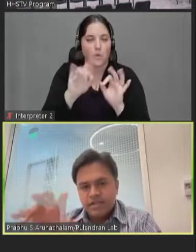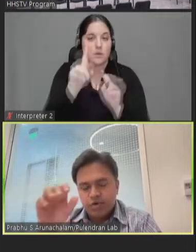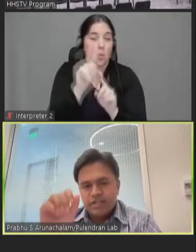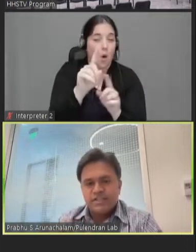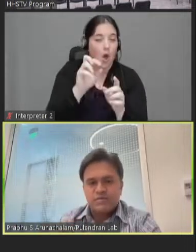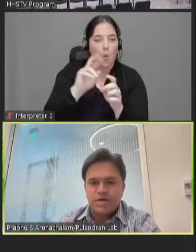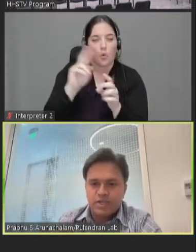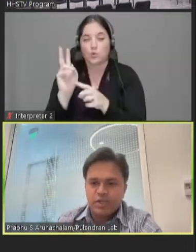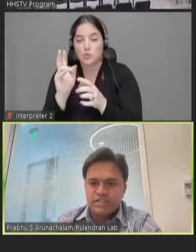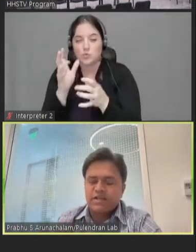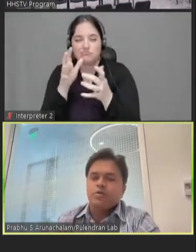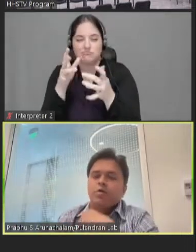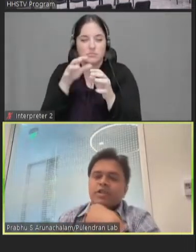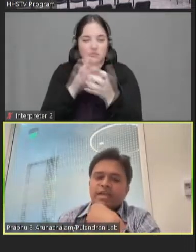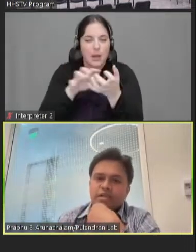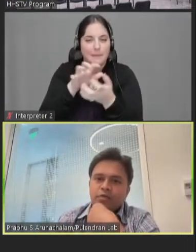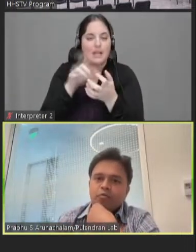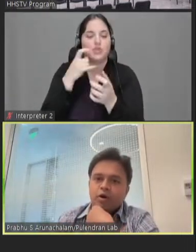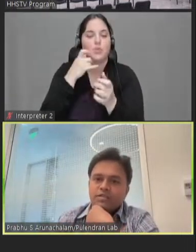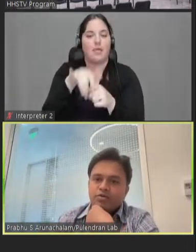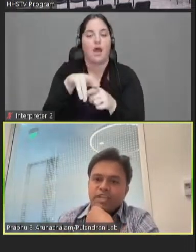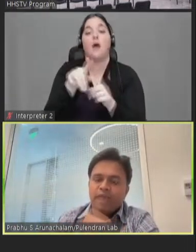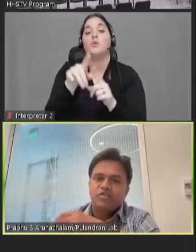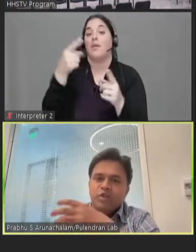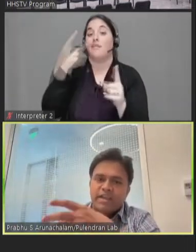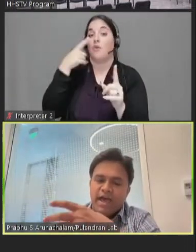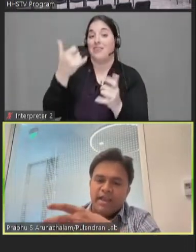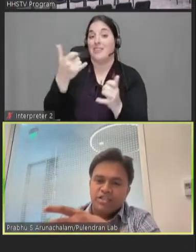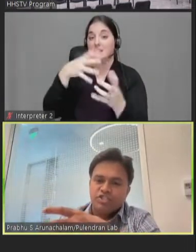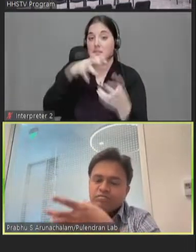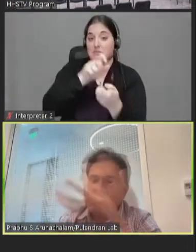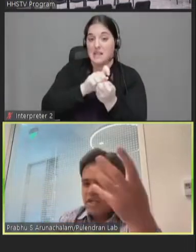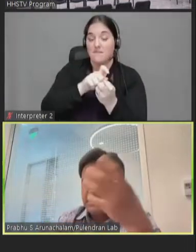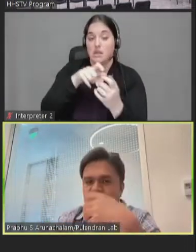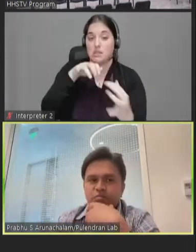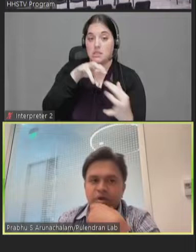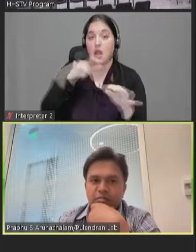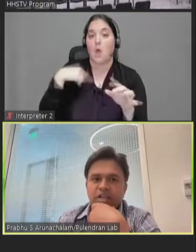So in this particular study, what they did was to encapsulate an antigen. It's an experimental